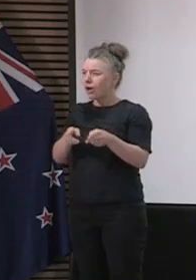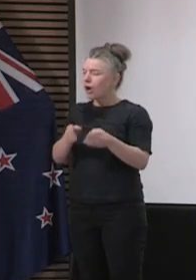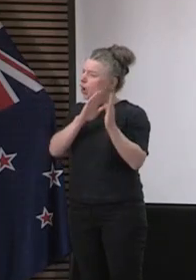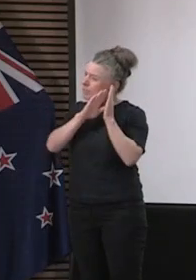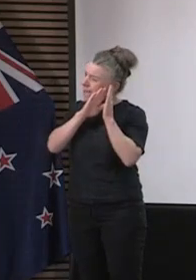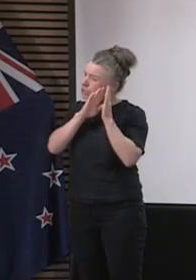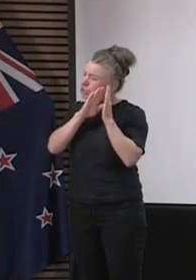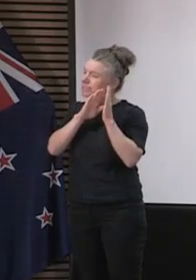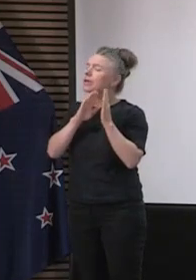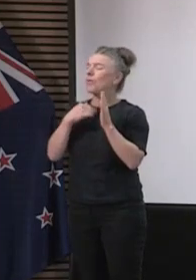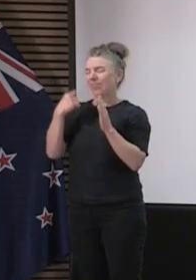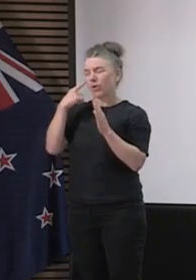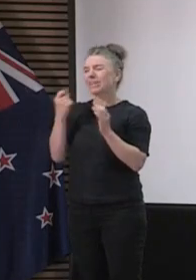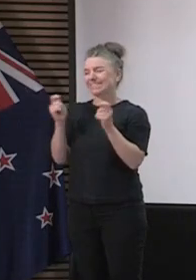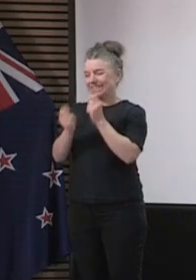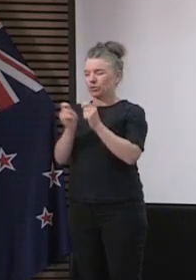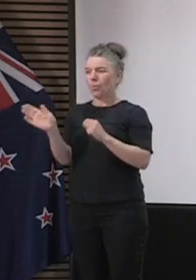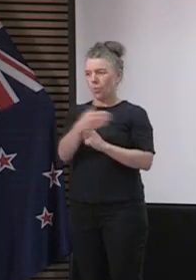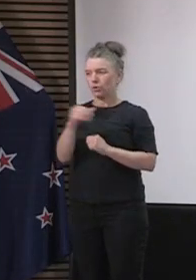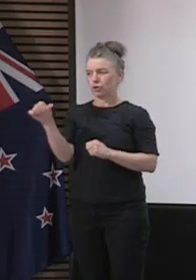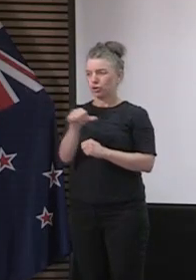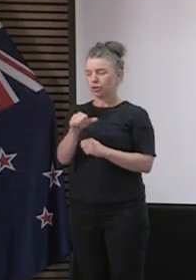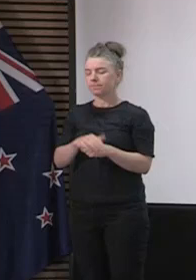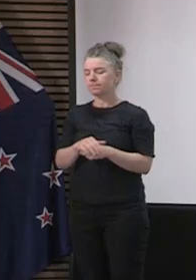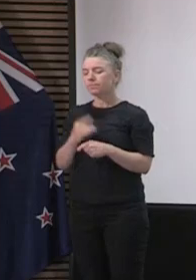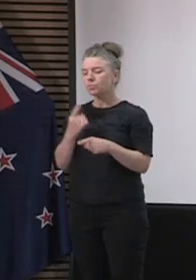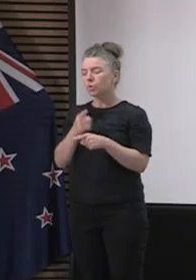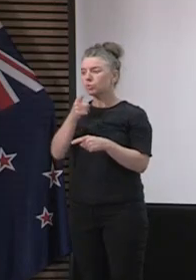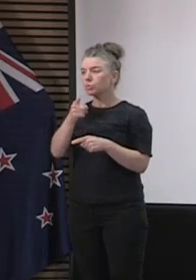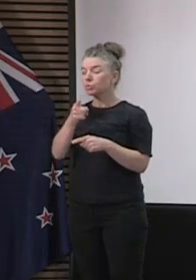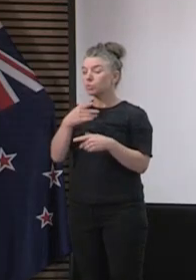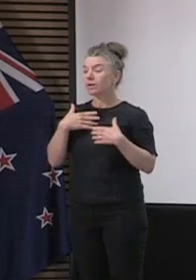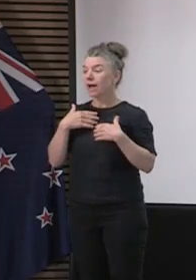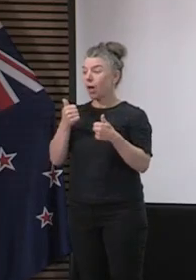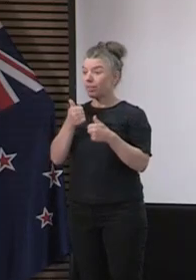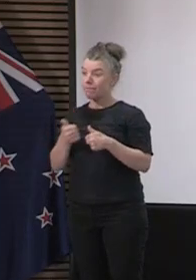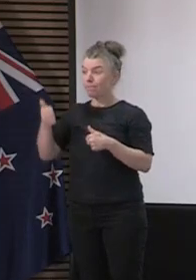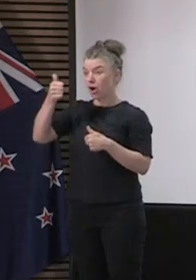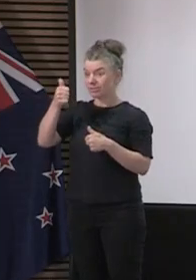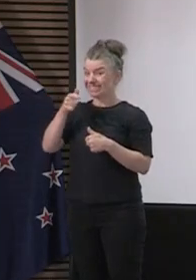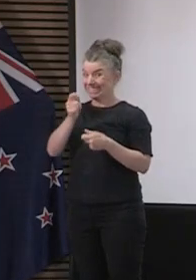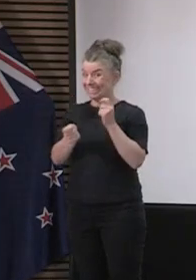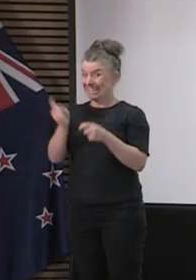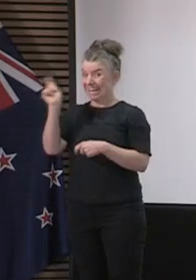the - one of the hostels there for kiwifruit workers. We felt it was important to test all of them and I've just spoken